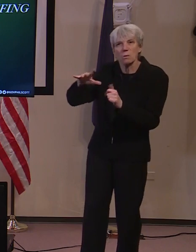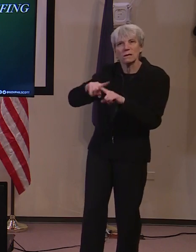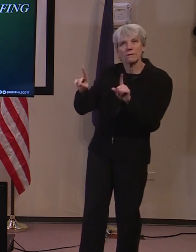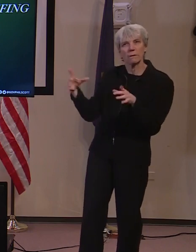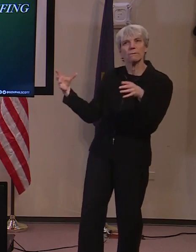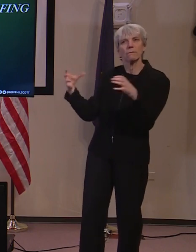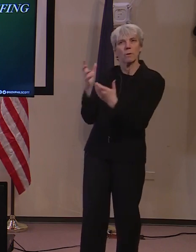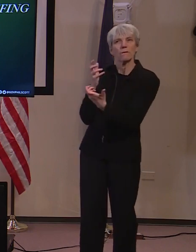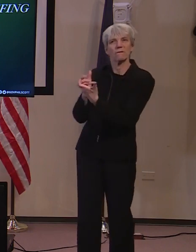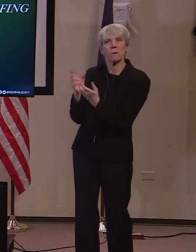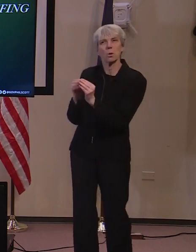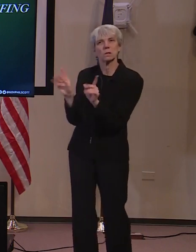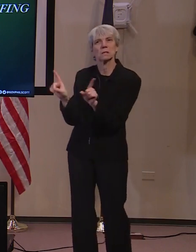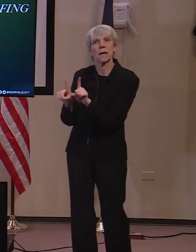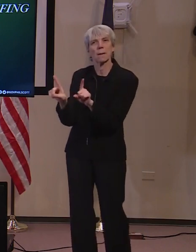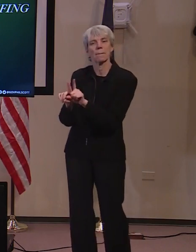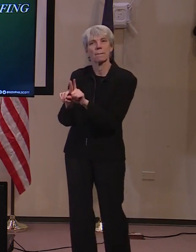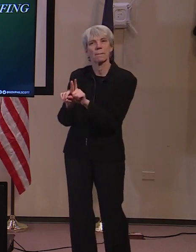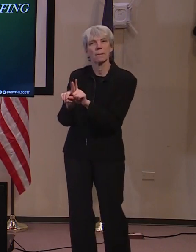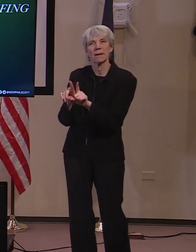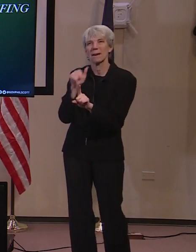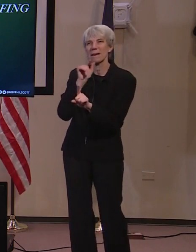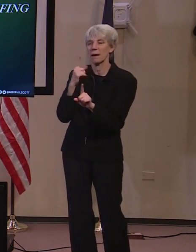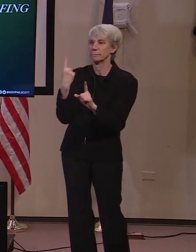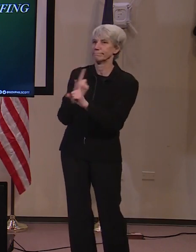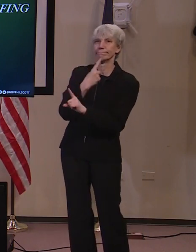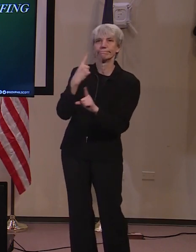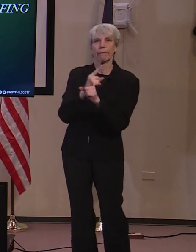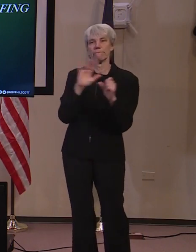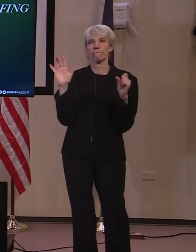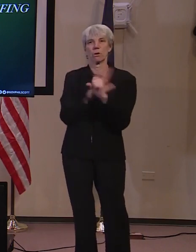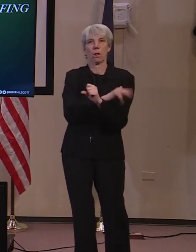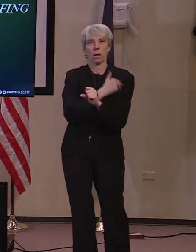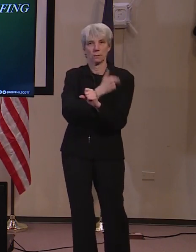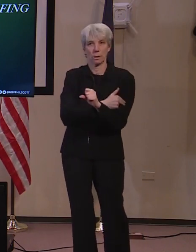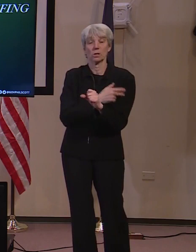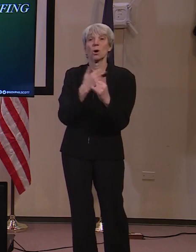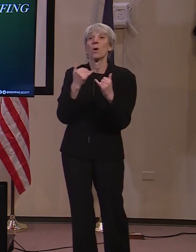our covid hospitalizations, these two facilities will be treated like other